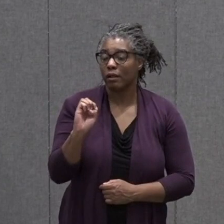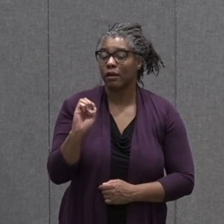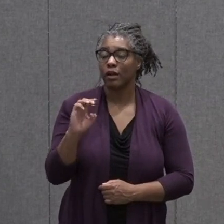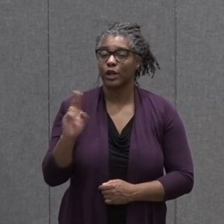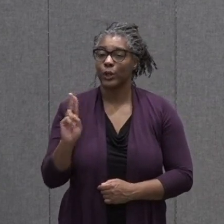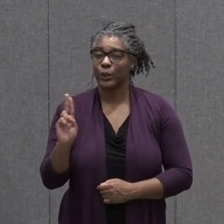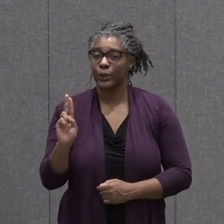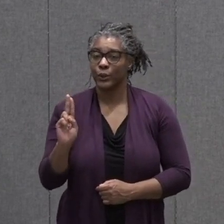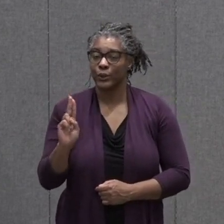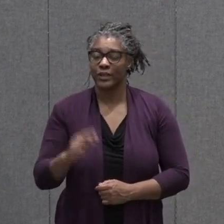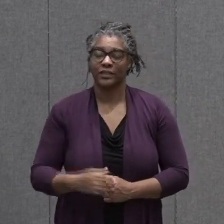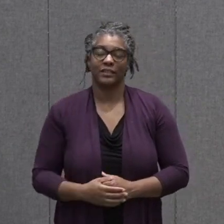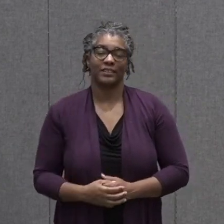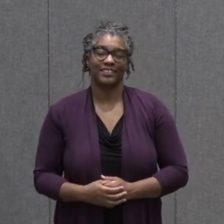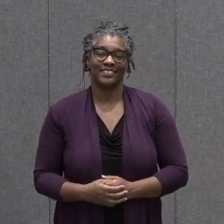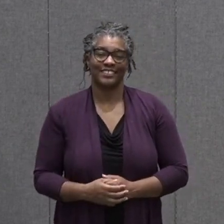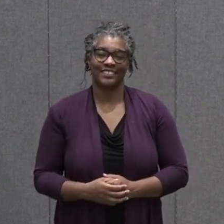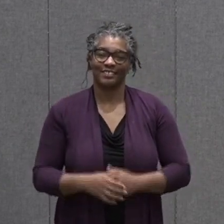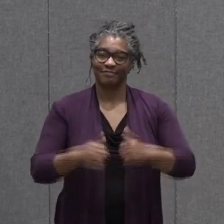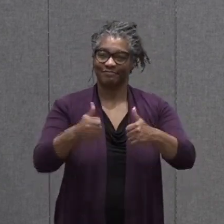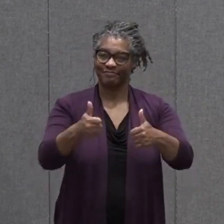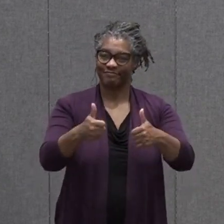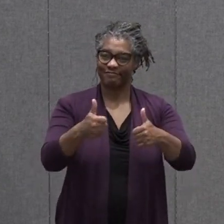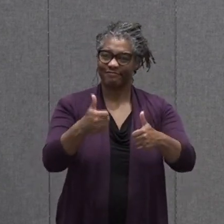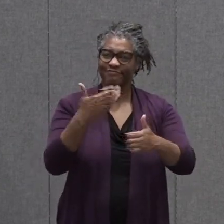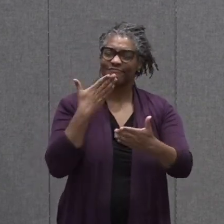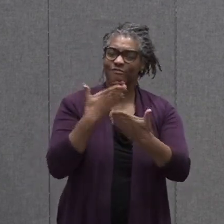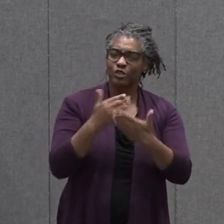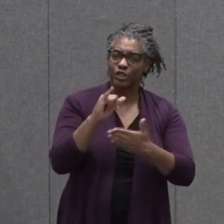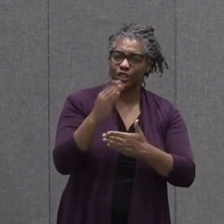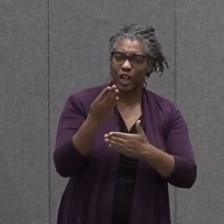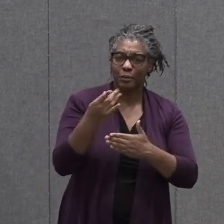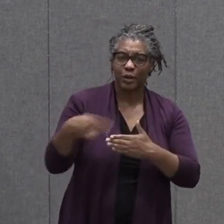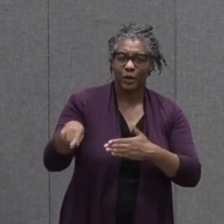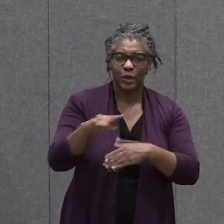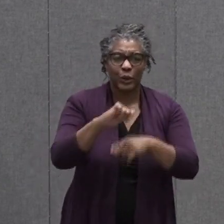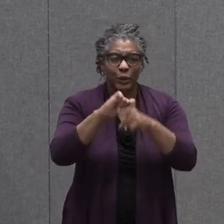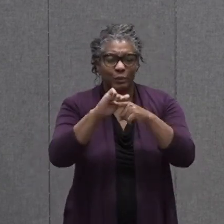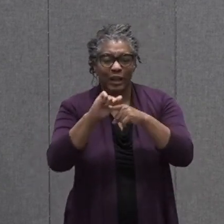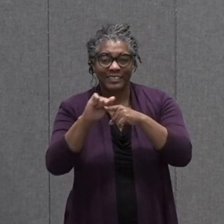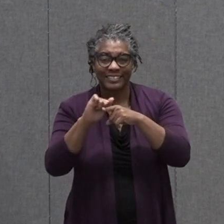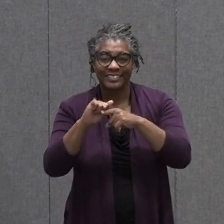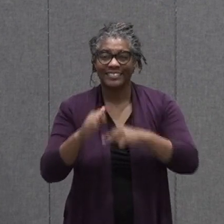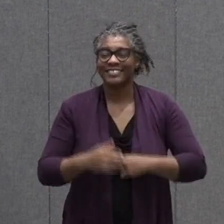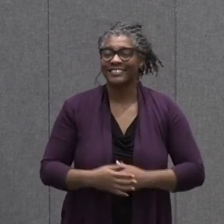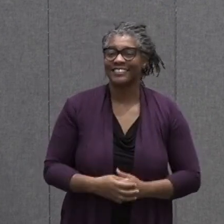Way to go. You've gotten so good at practicing those sounds. Now below,